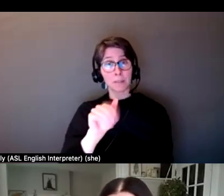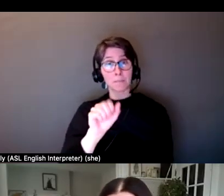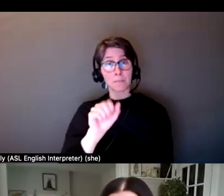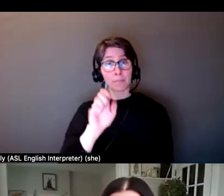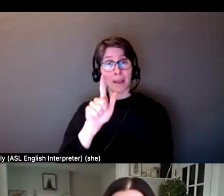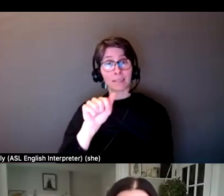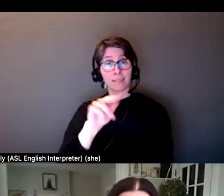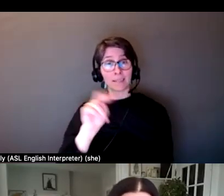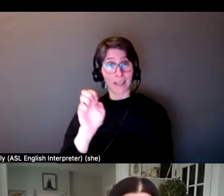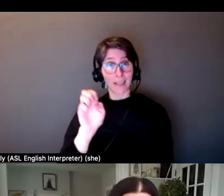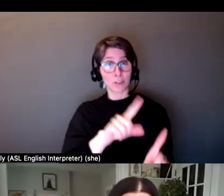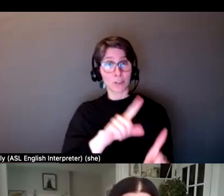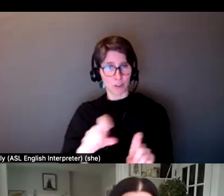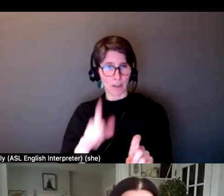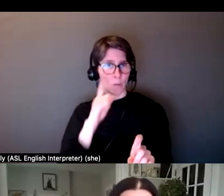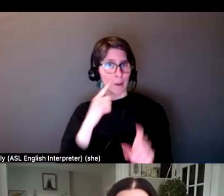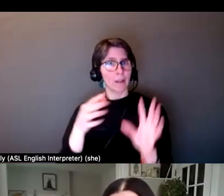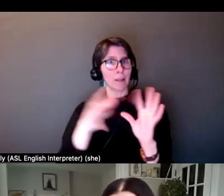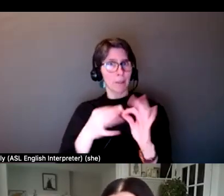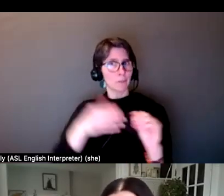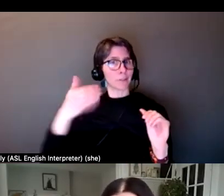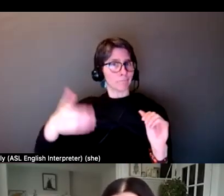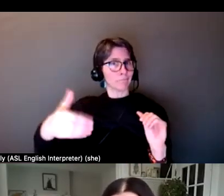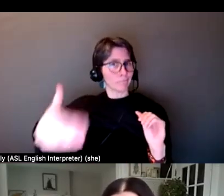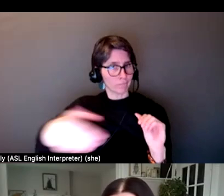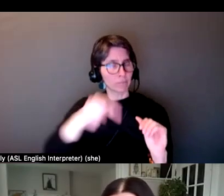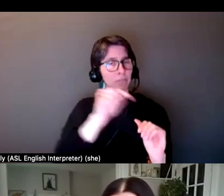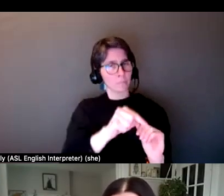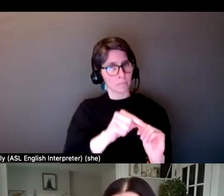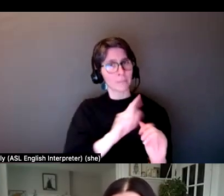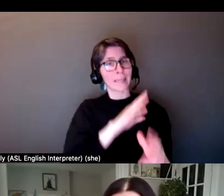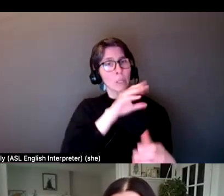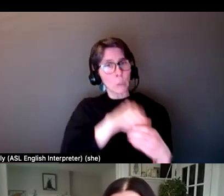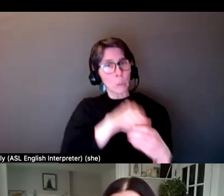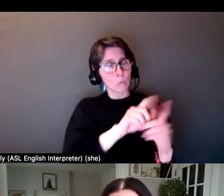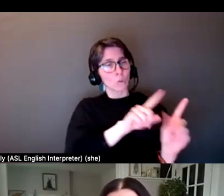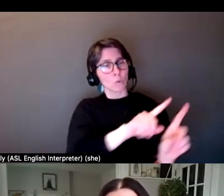few times in this presentation, it did ask some questions about compensation. So, you